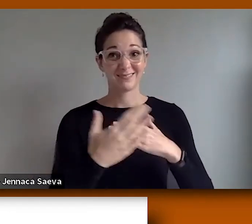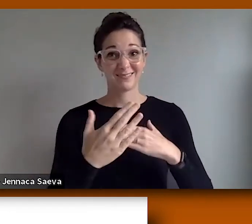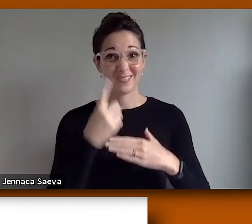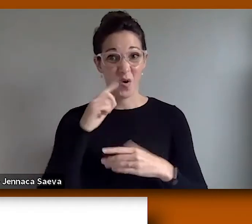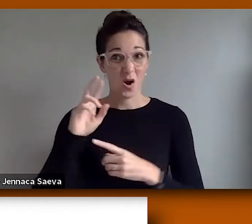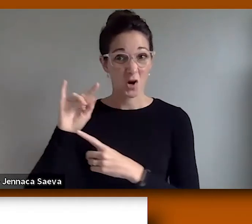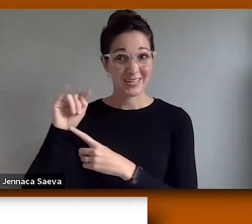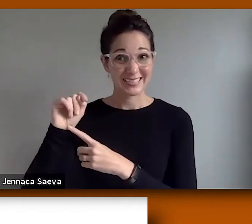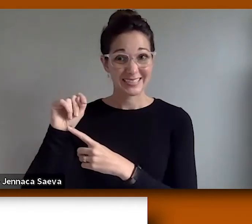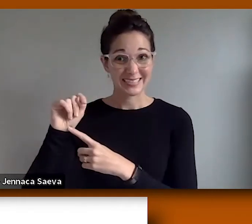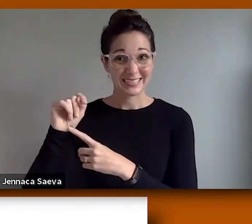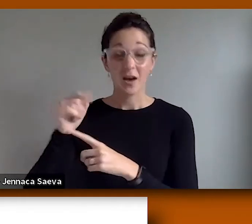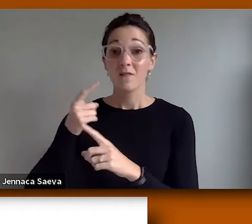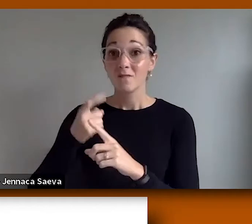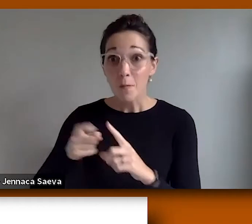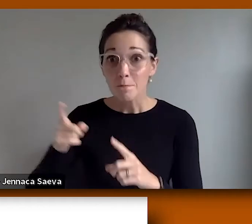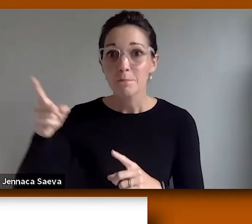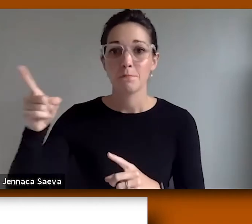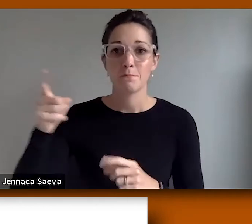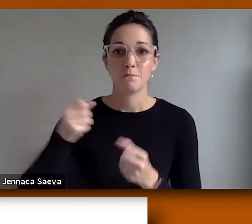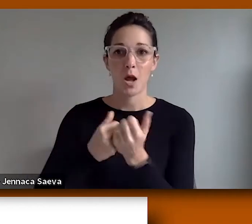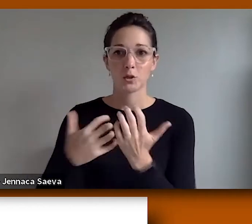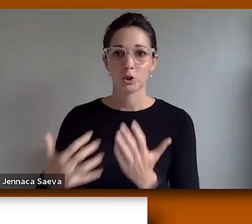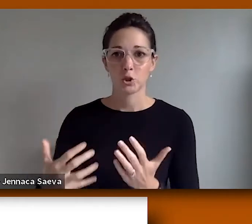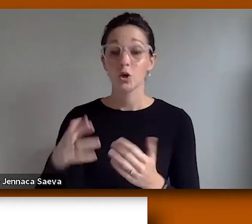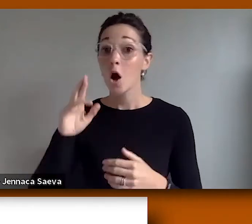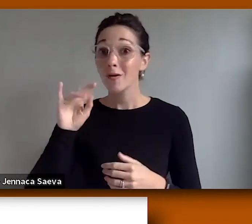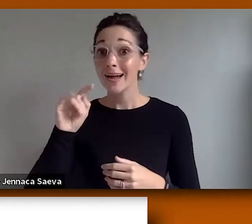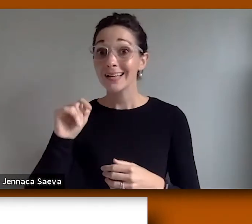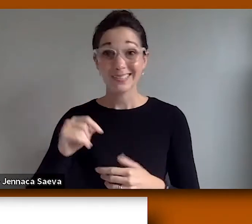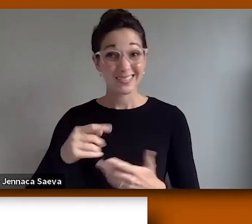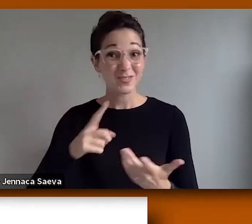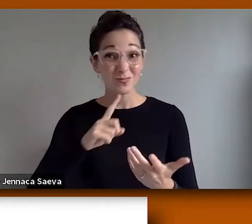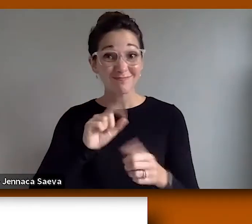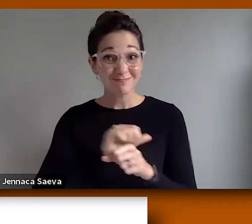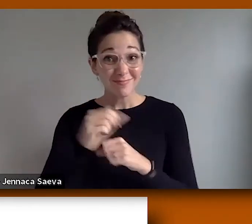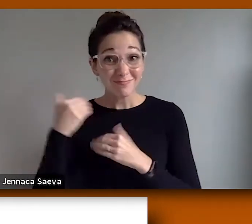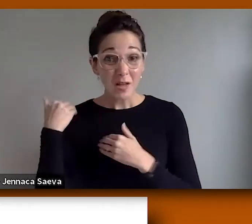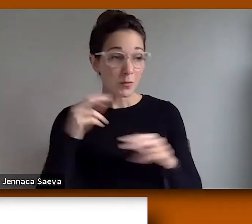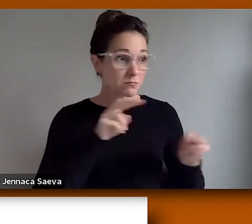from the sponsor because RIT was supposed to be monitoring that subaward, so even though